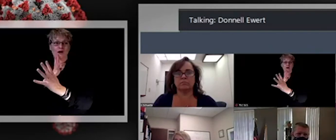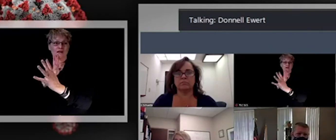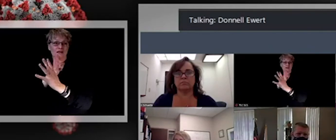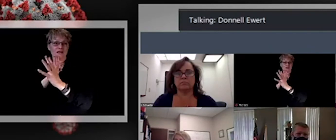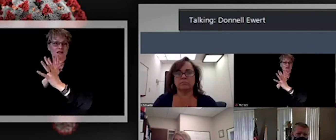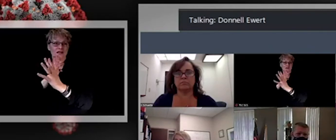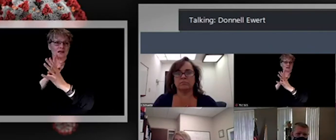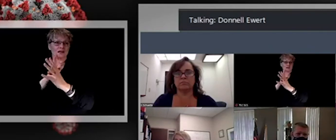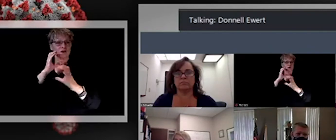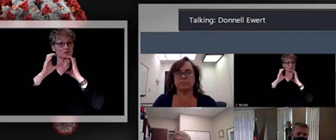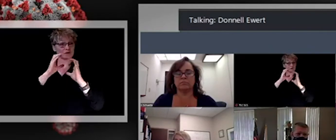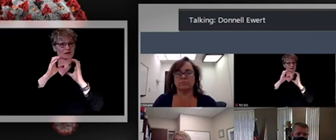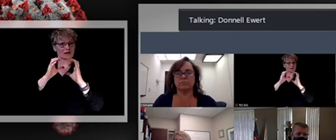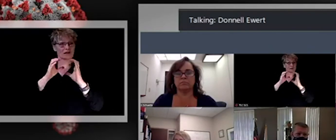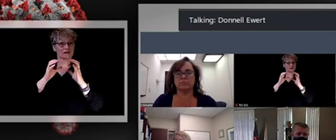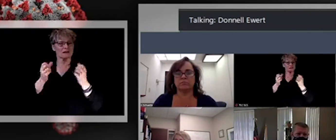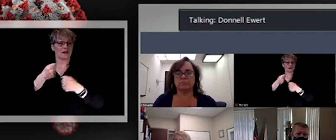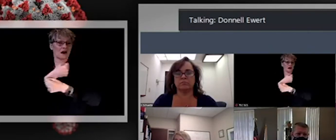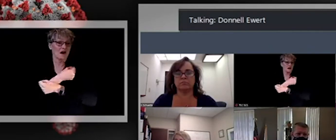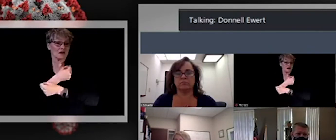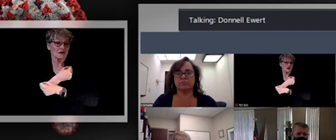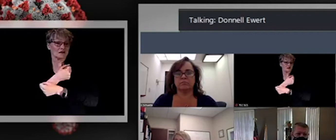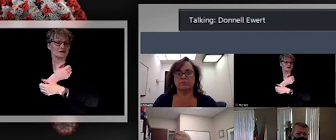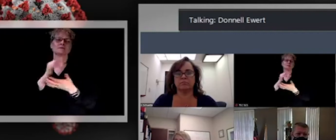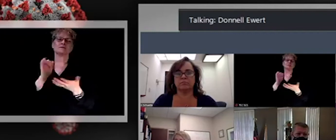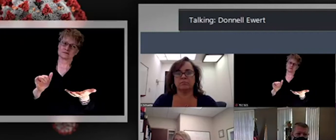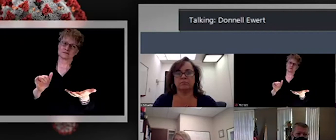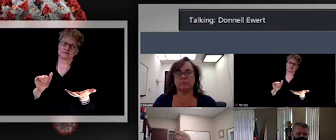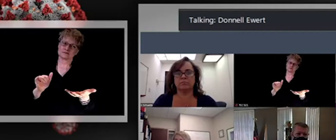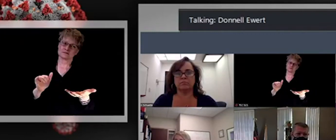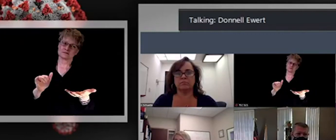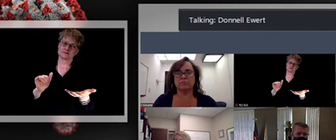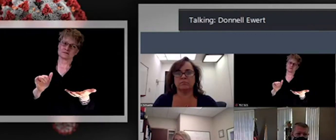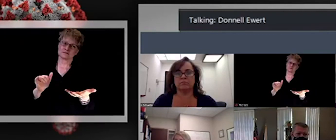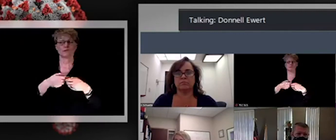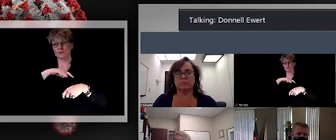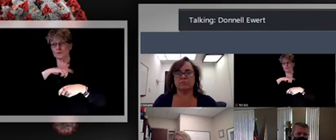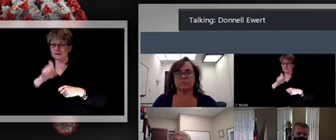maintain our discipline on not gathering, because we have seen incidents come down in